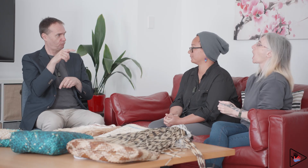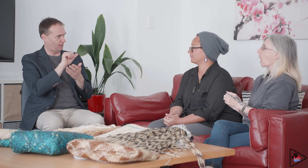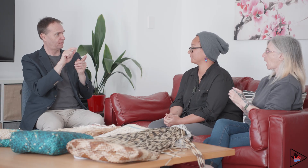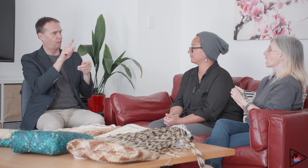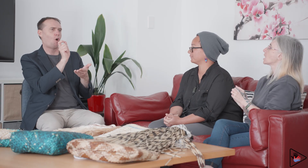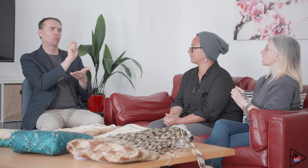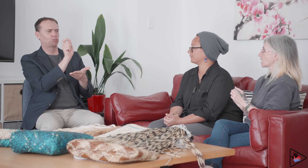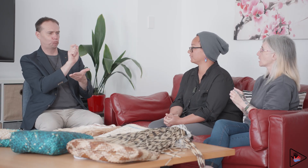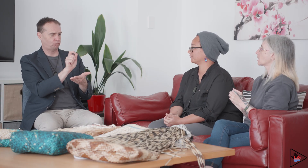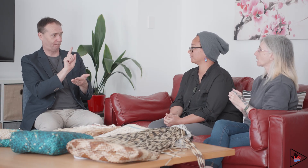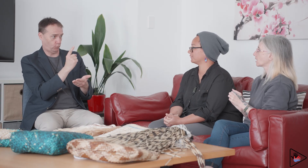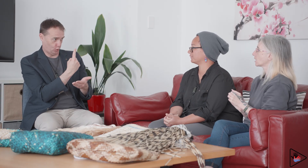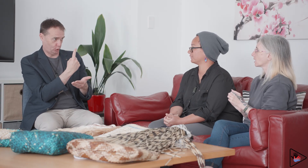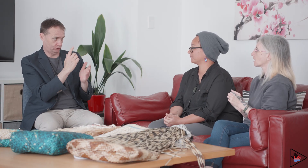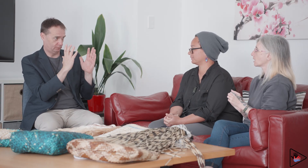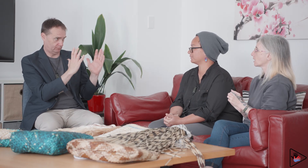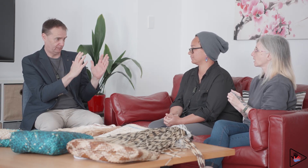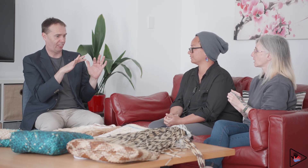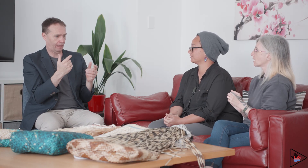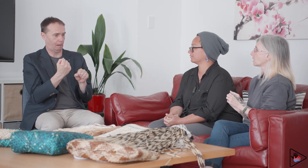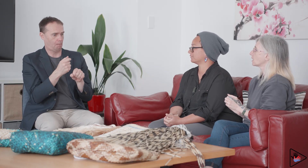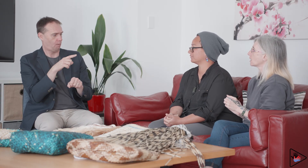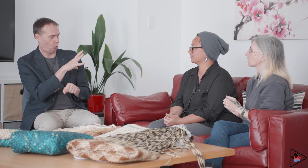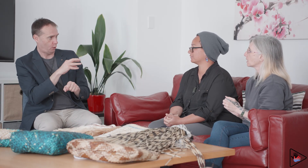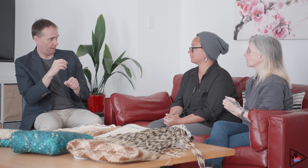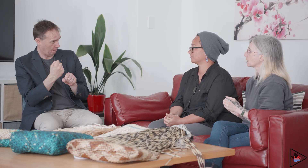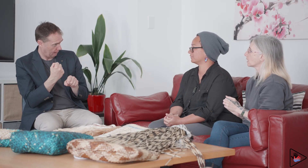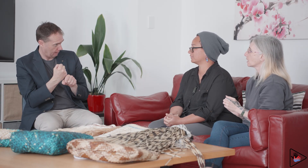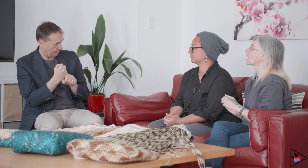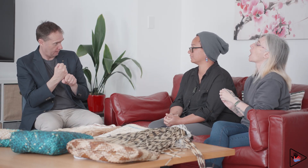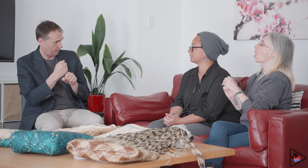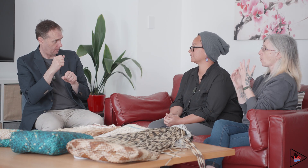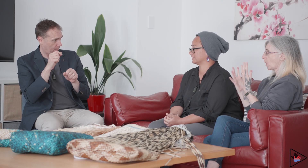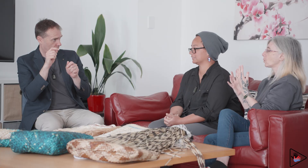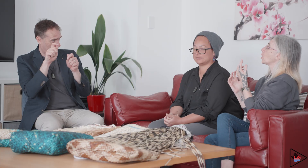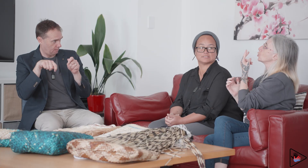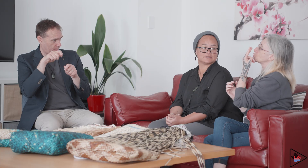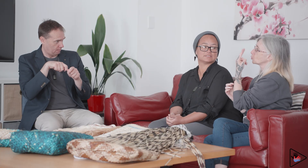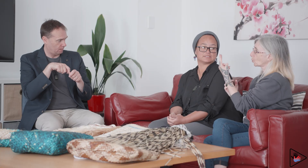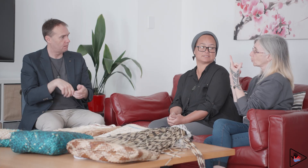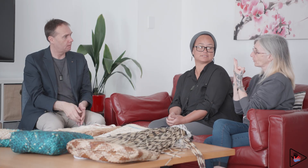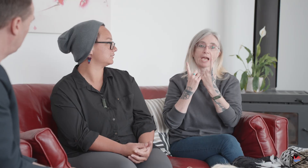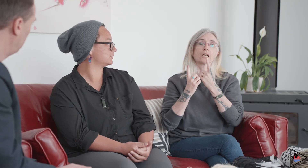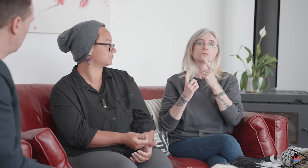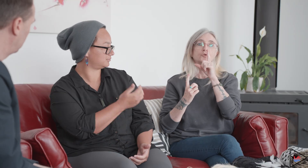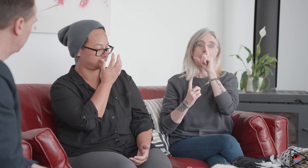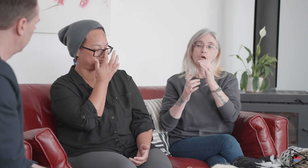paper. So you then work out that design first and then you copy that and make the real thing?